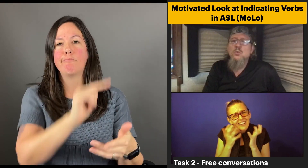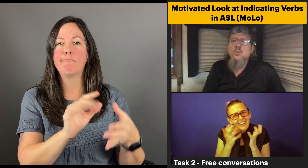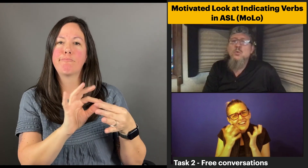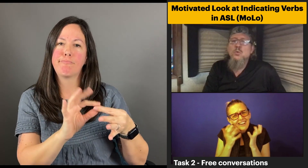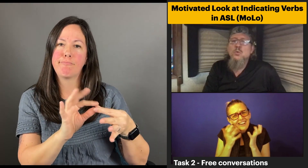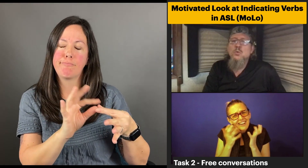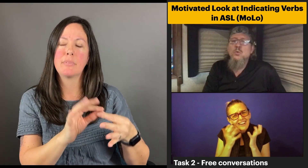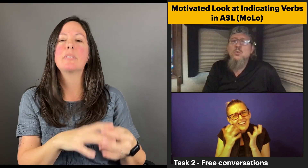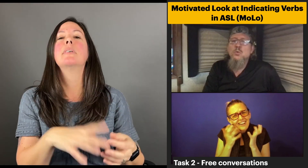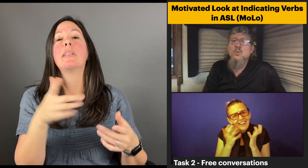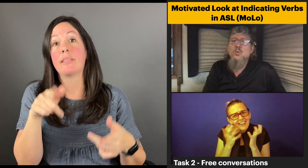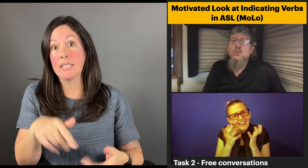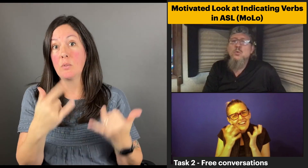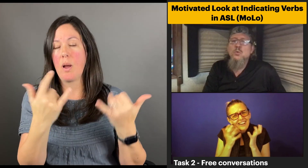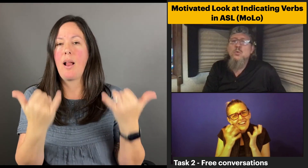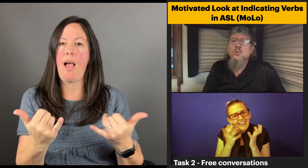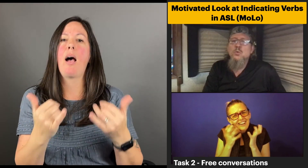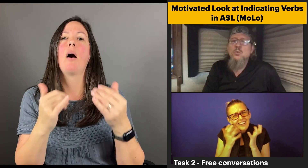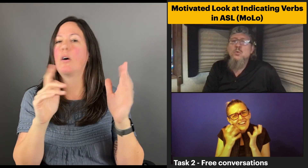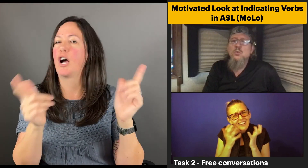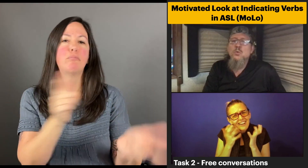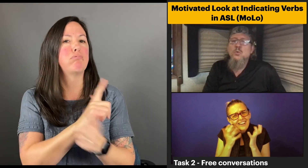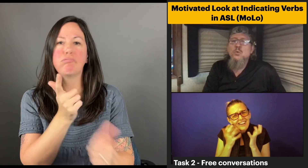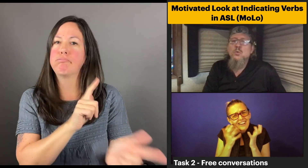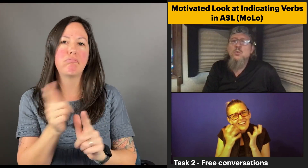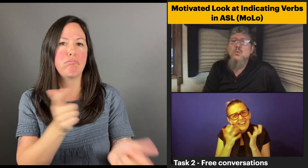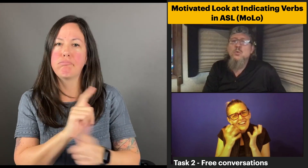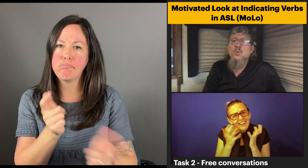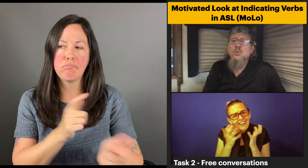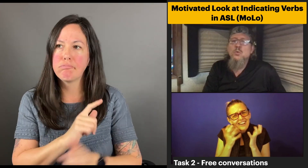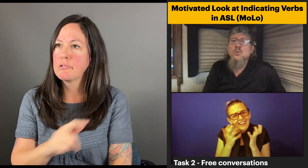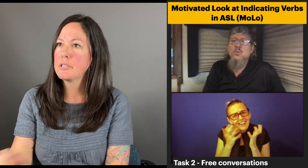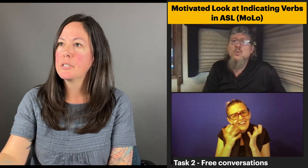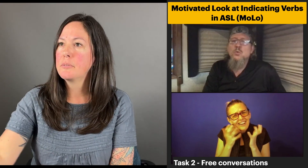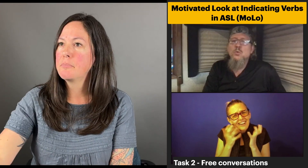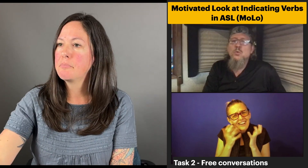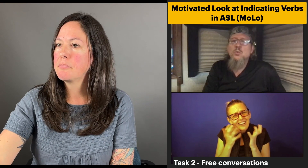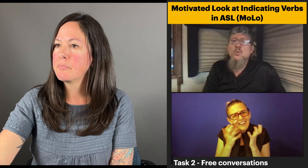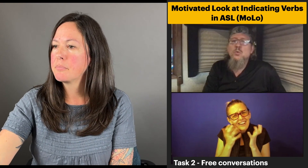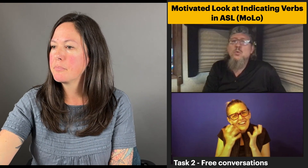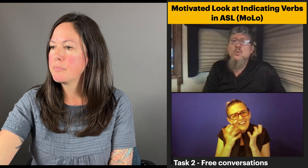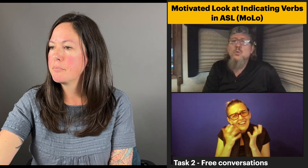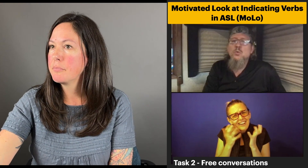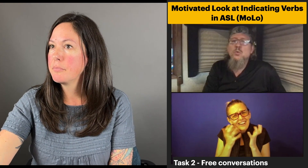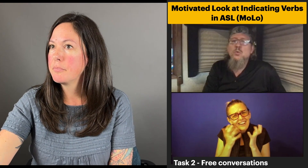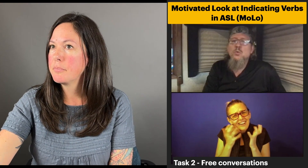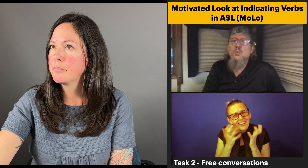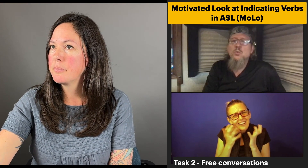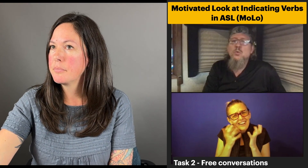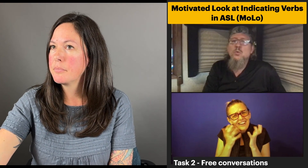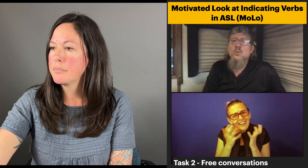were on screen without the interviewer interacting with them they just had a free conversation where they could take